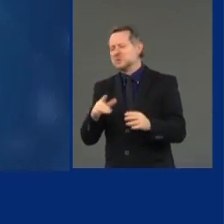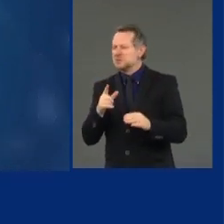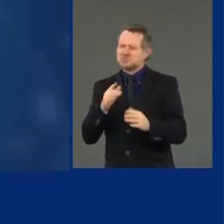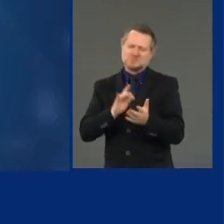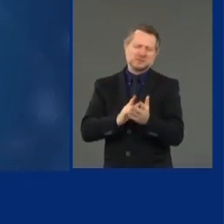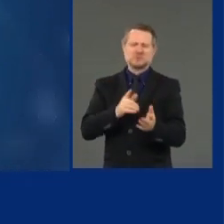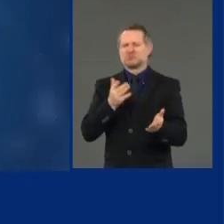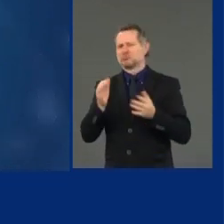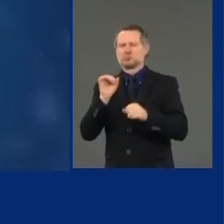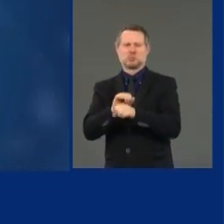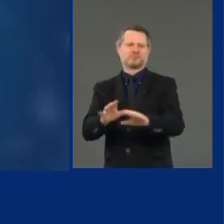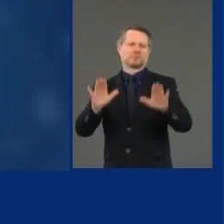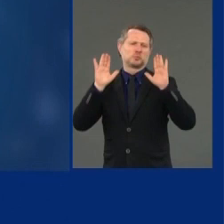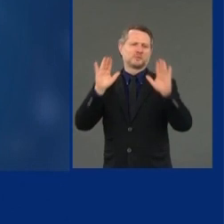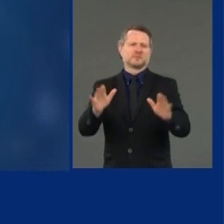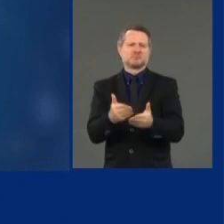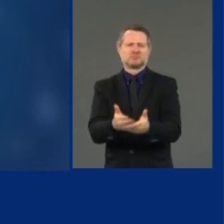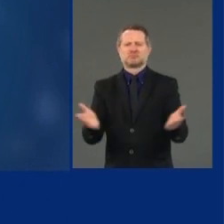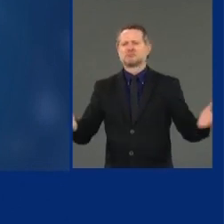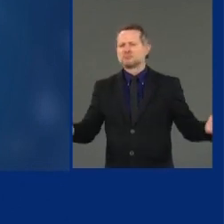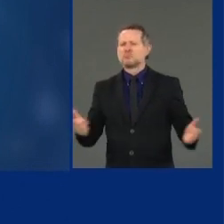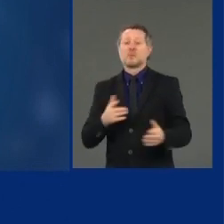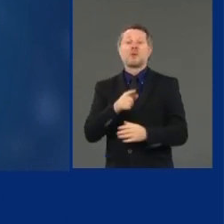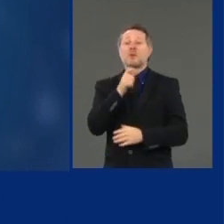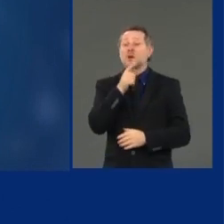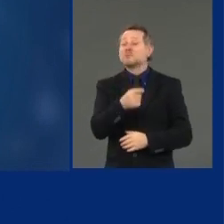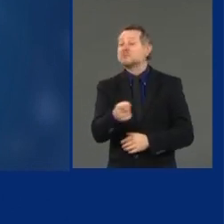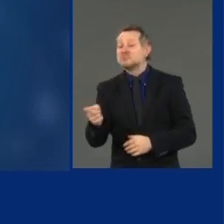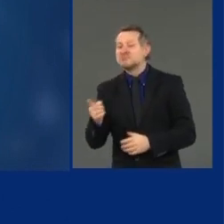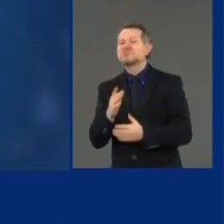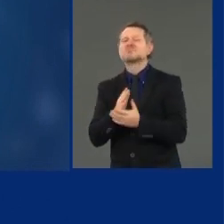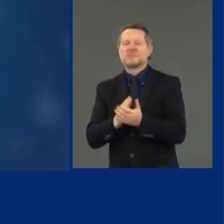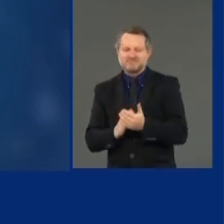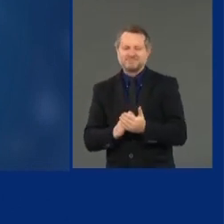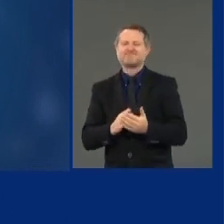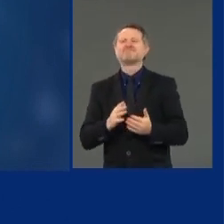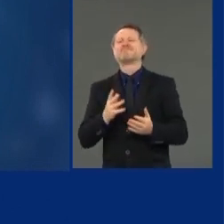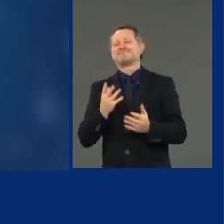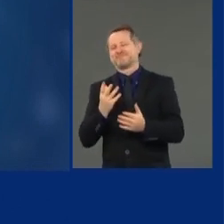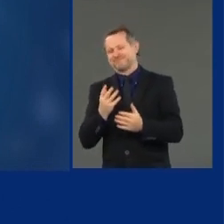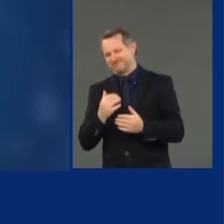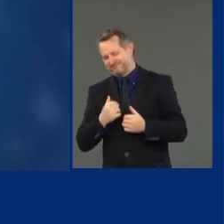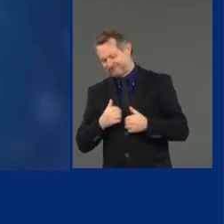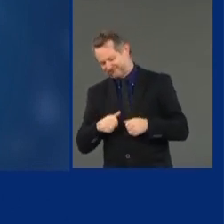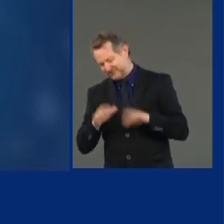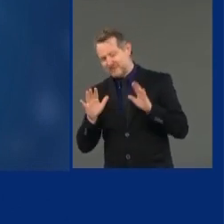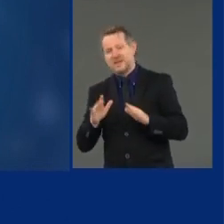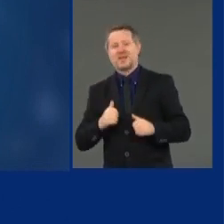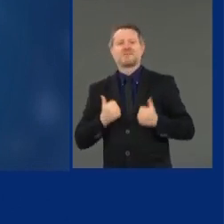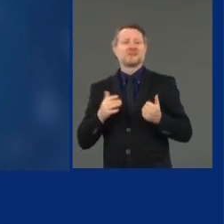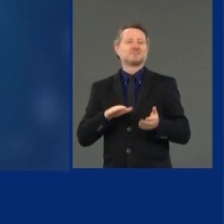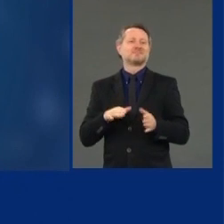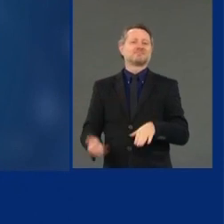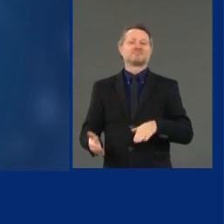WORKERS WHO JUST WERE ON THE FRONT LINES AND DID A MAGNIFICENT JOB.